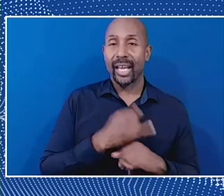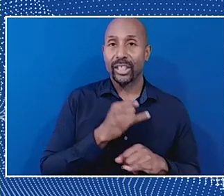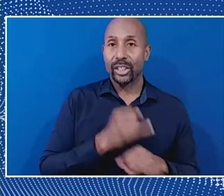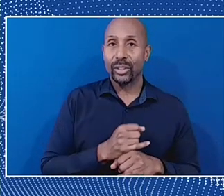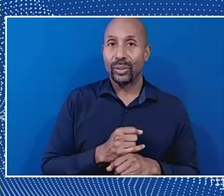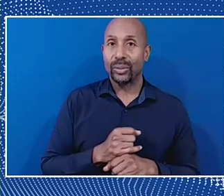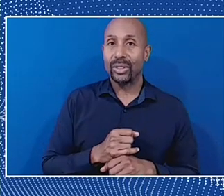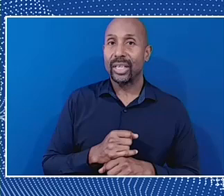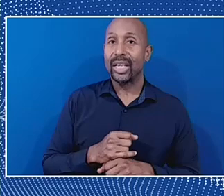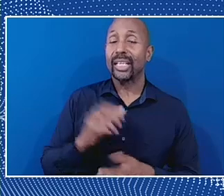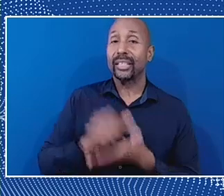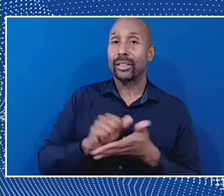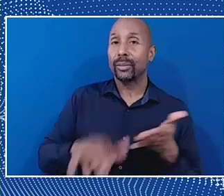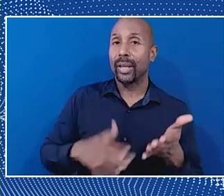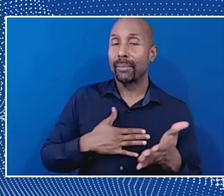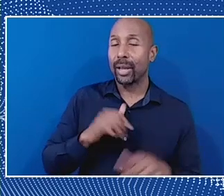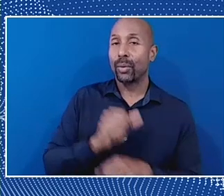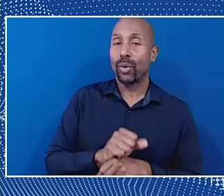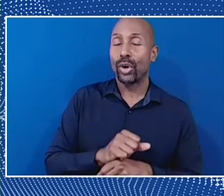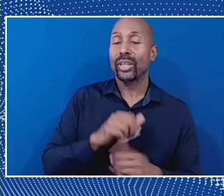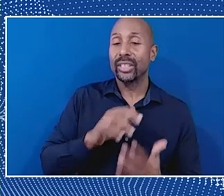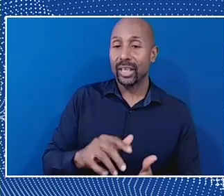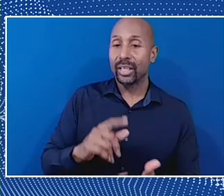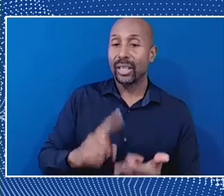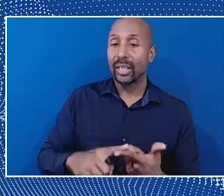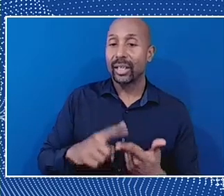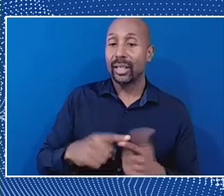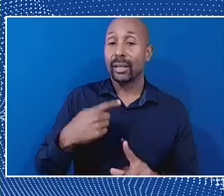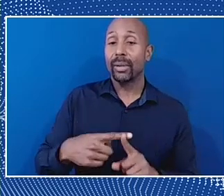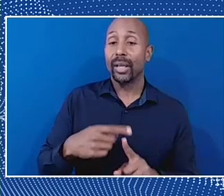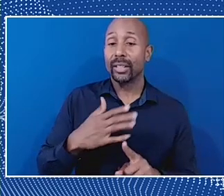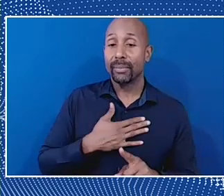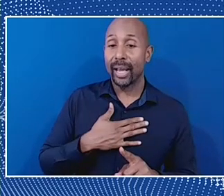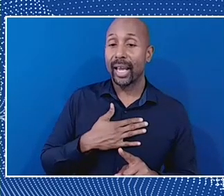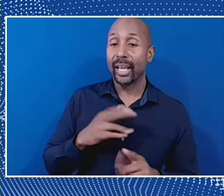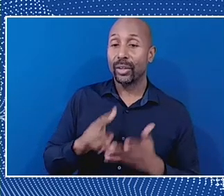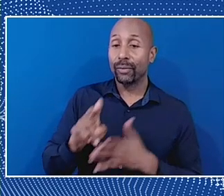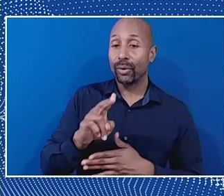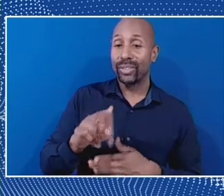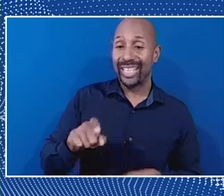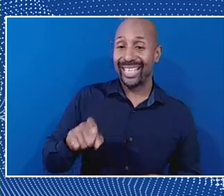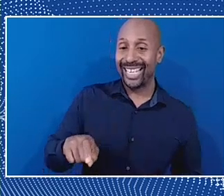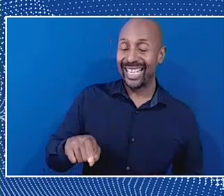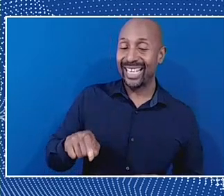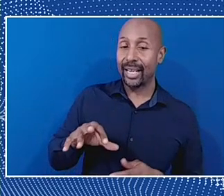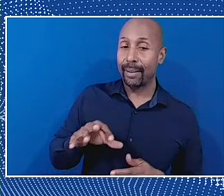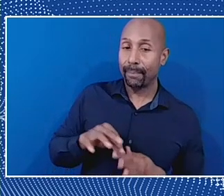university need-based scholarship, and they increased my Federal loans because I won a scholarship, and I was left to pay